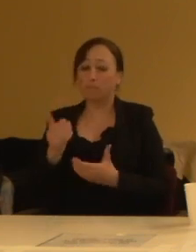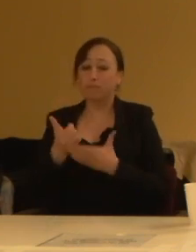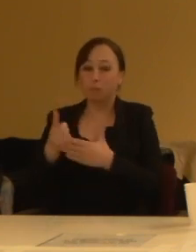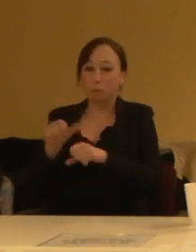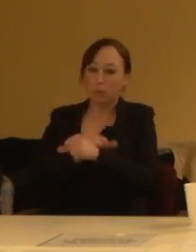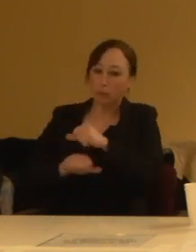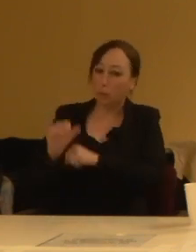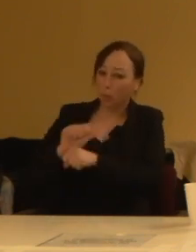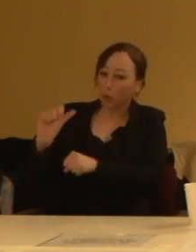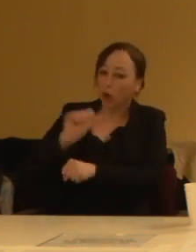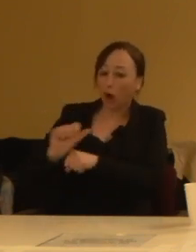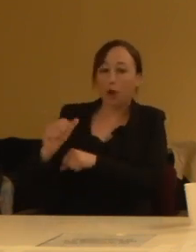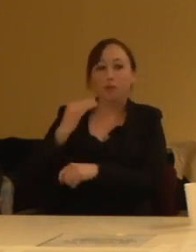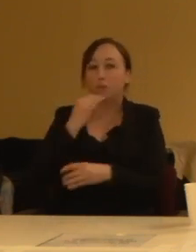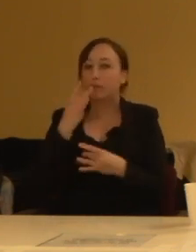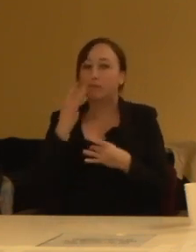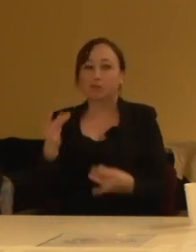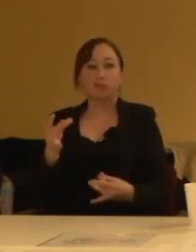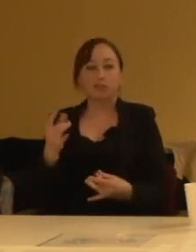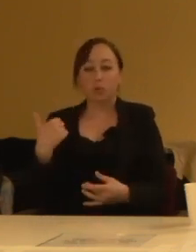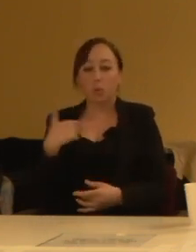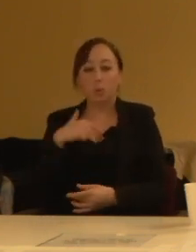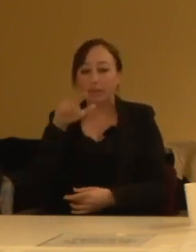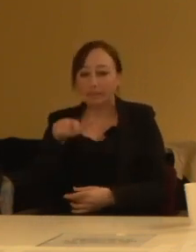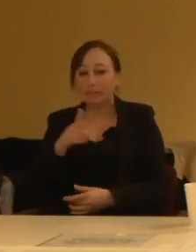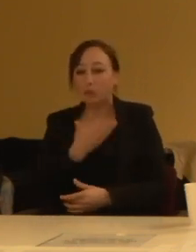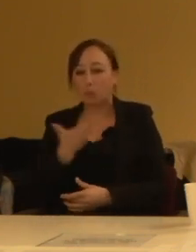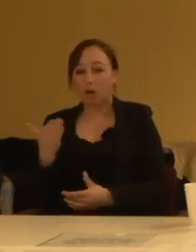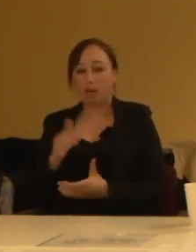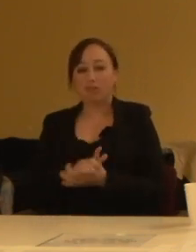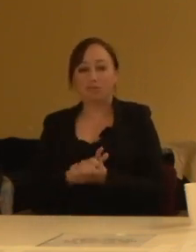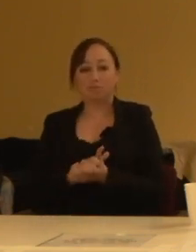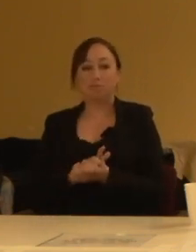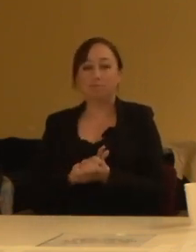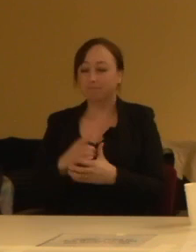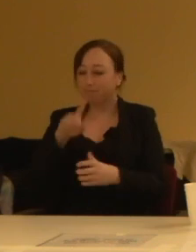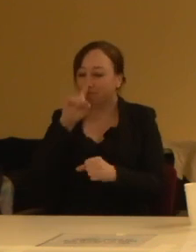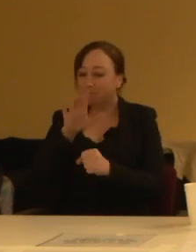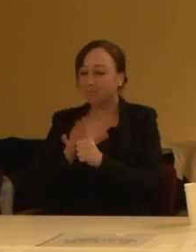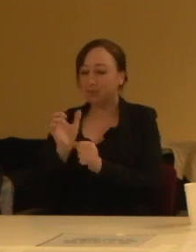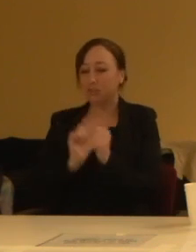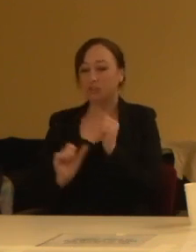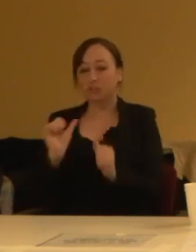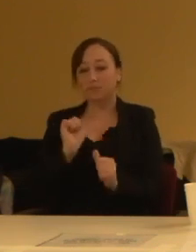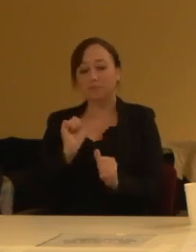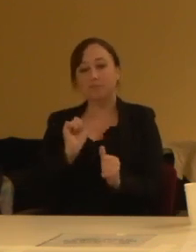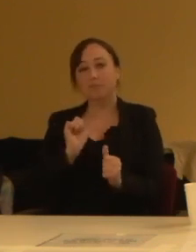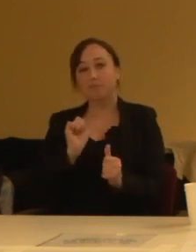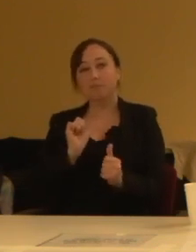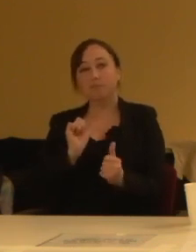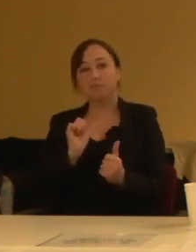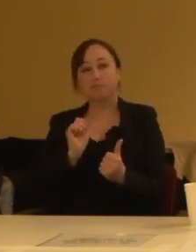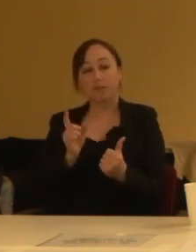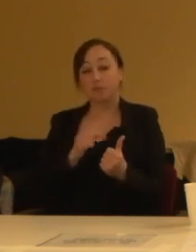So yeah, so you know, we committed to a production, and at first it didn't sell, then it sold really well.